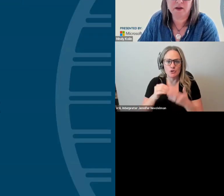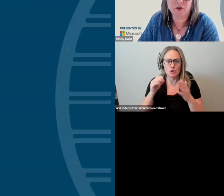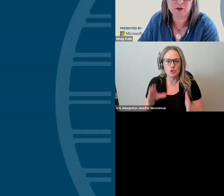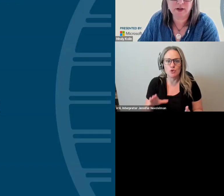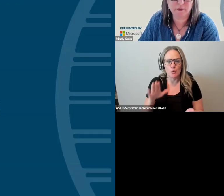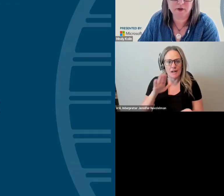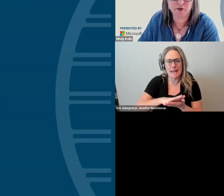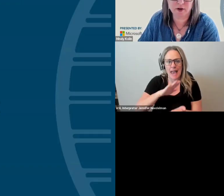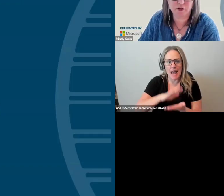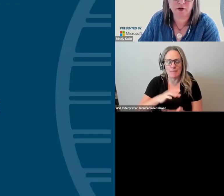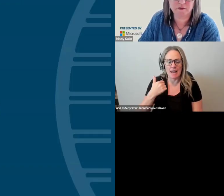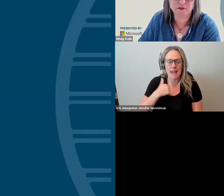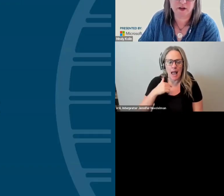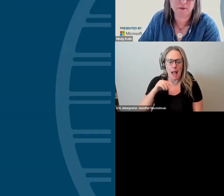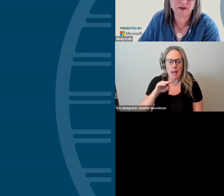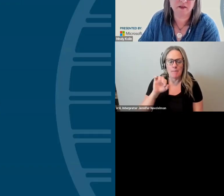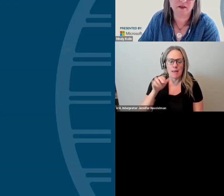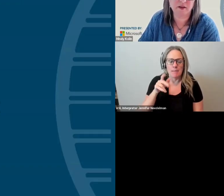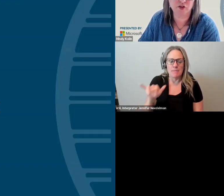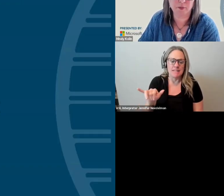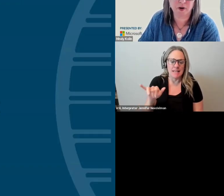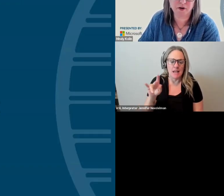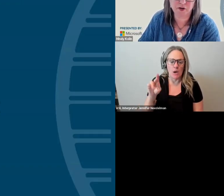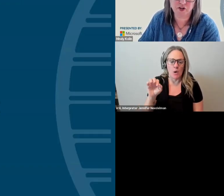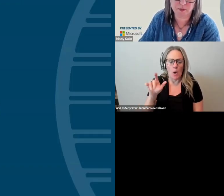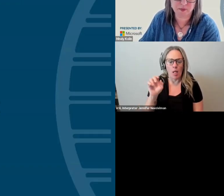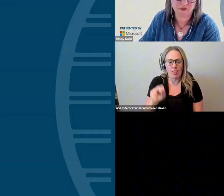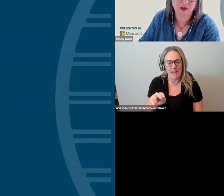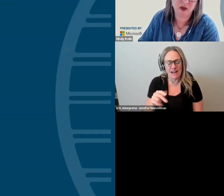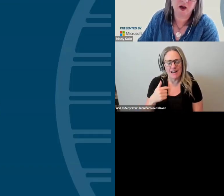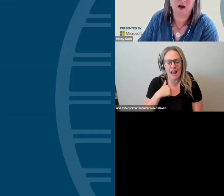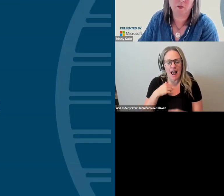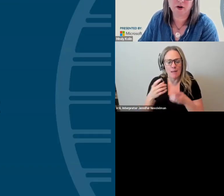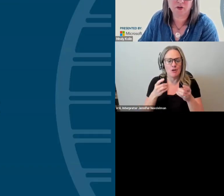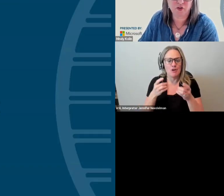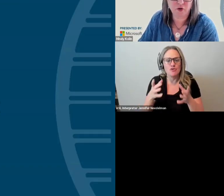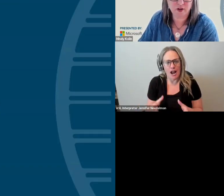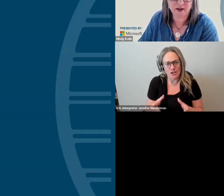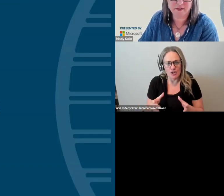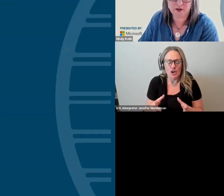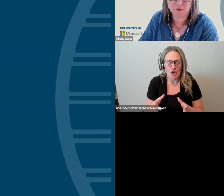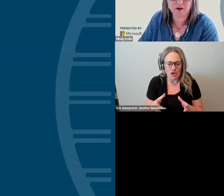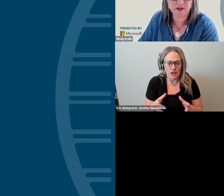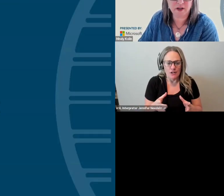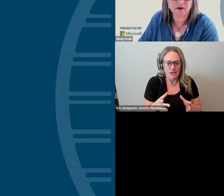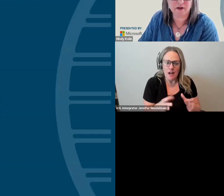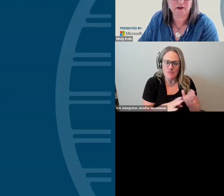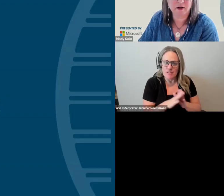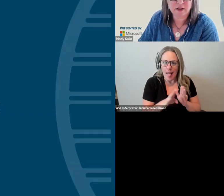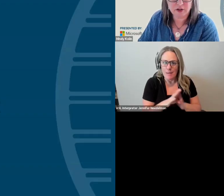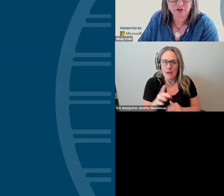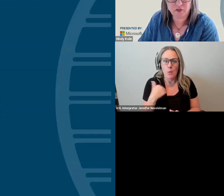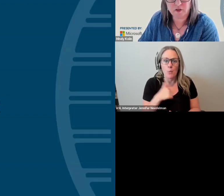I am Mindy Colon. I'm the Director of Development and Industry Partnerships. We are so glad that you are here.